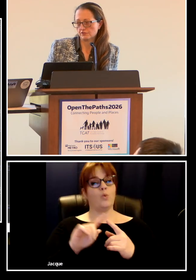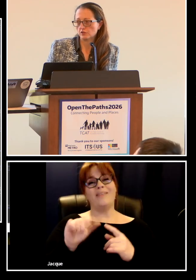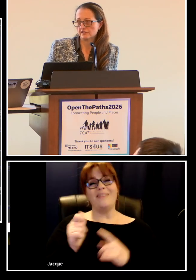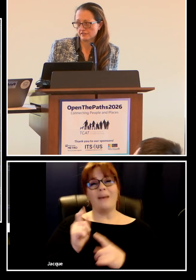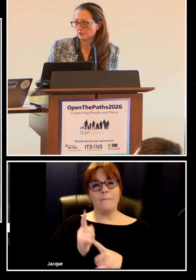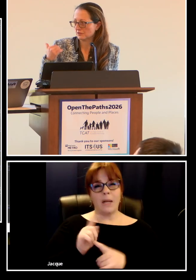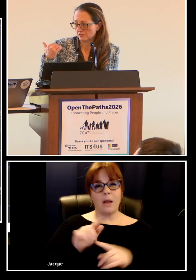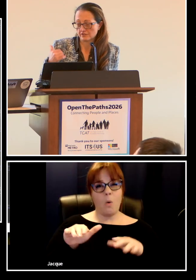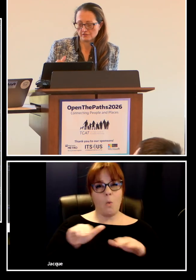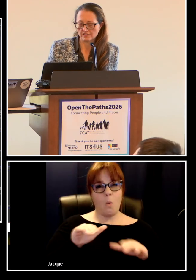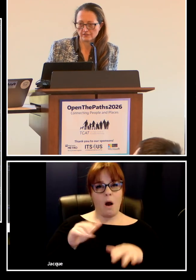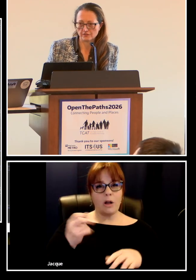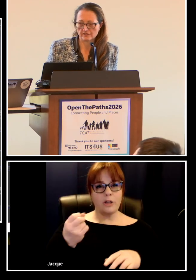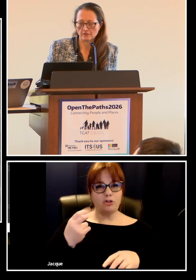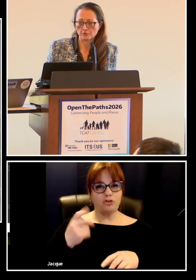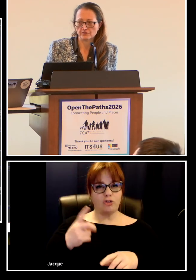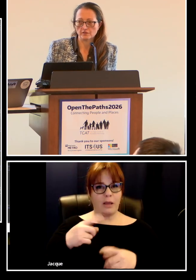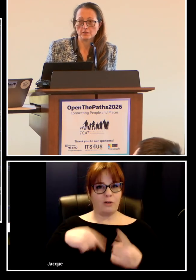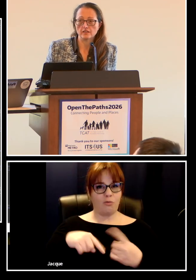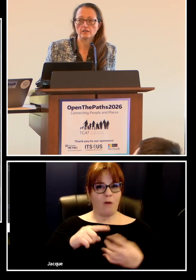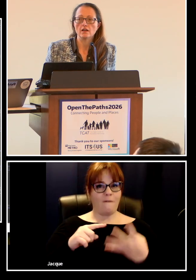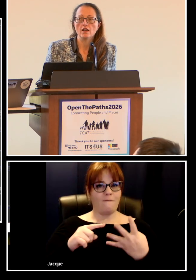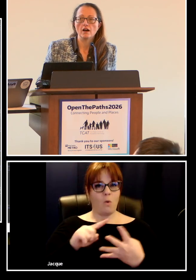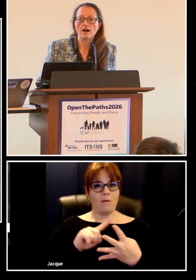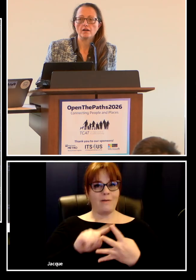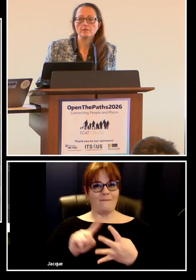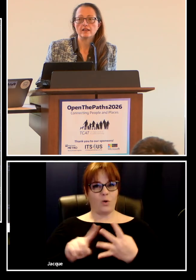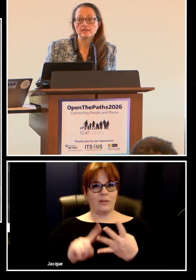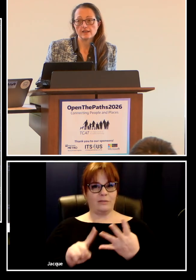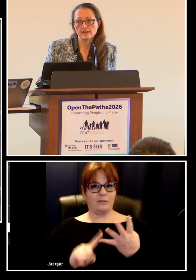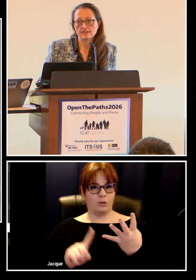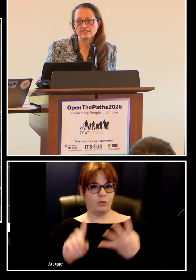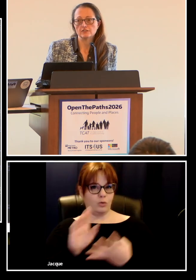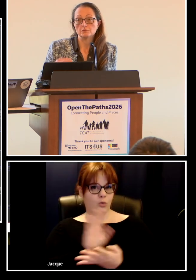four different schools. You'll see one of those examples in a minute. Um and there, you know,